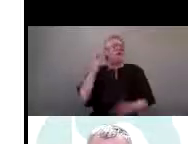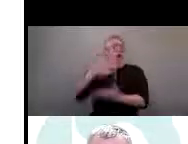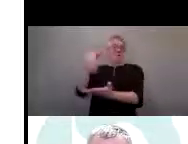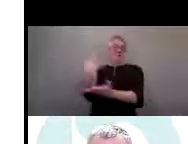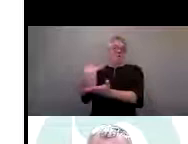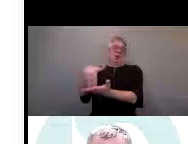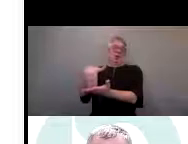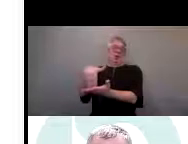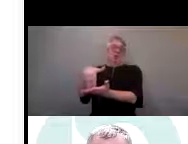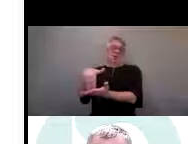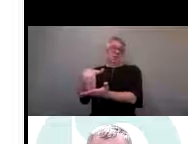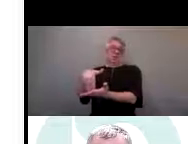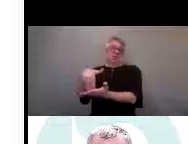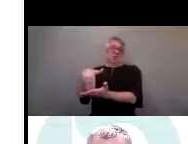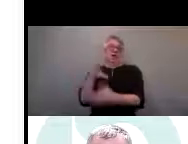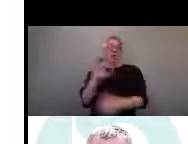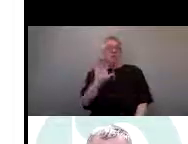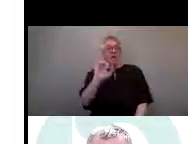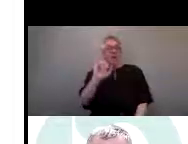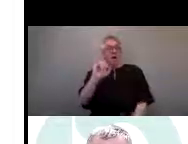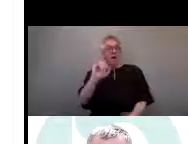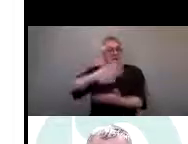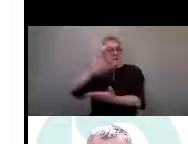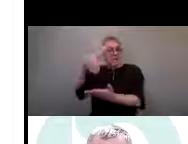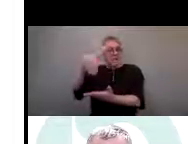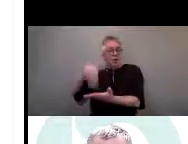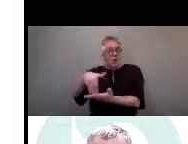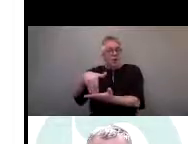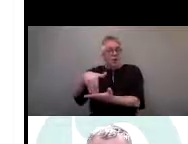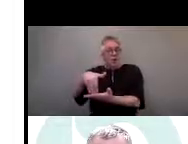answer, full diagnosis at the CI center is needed